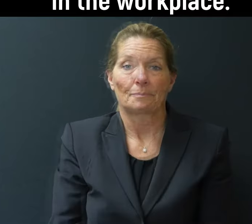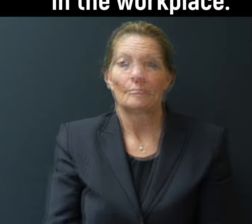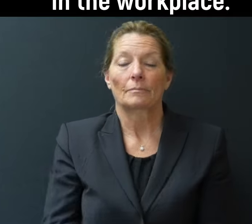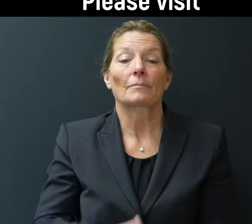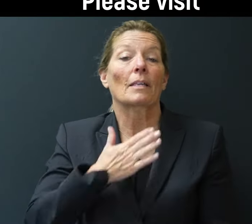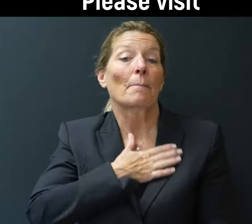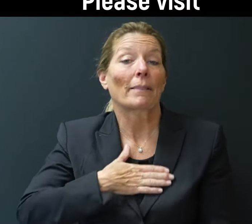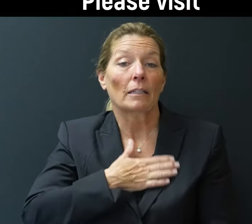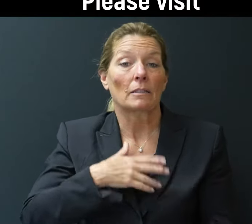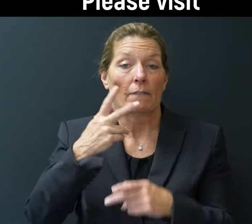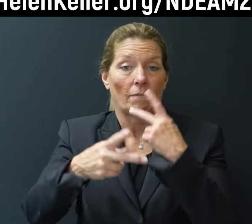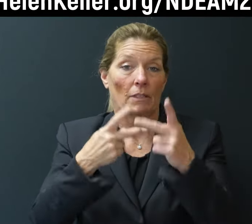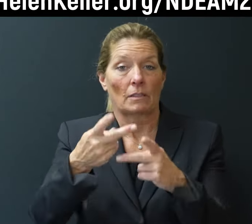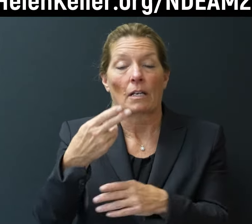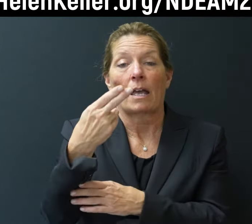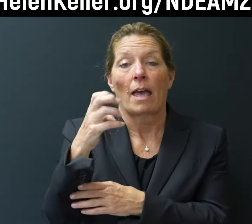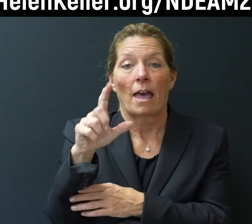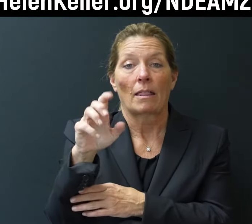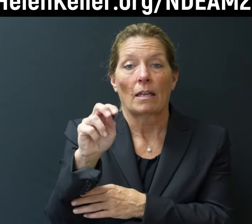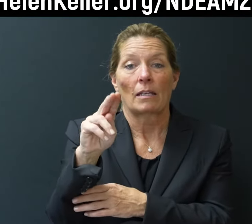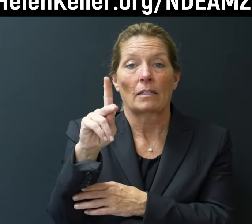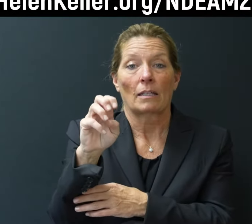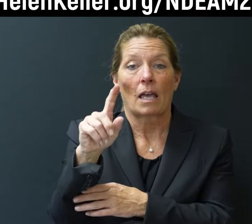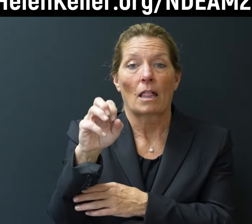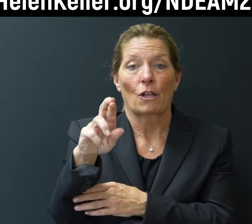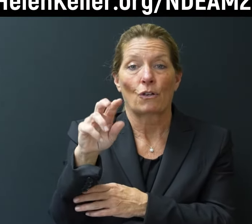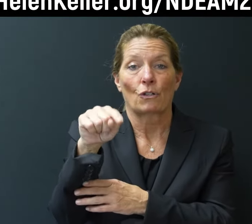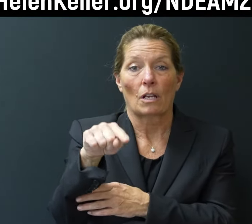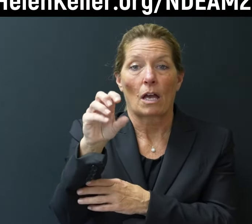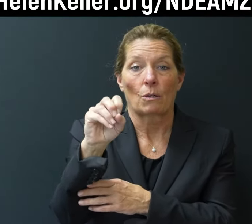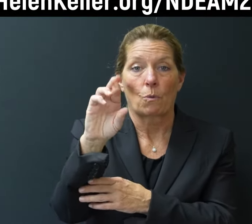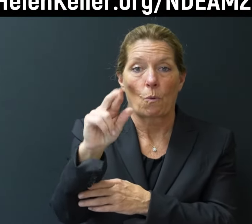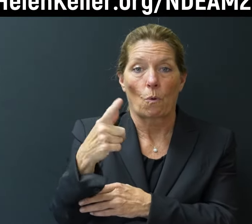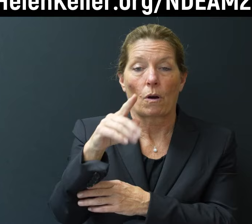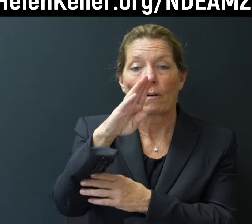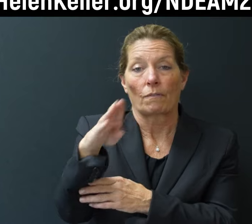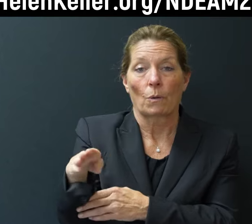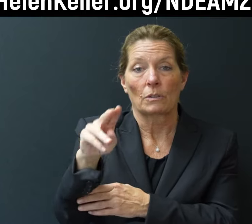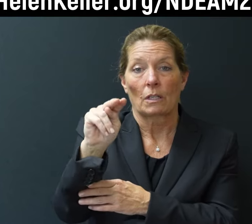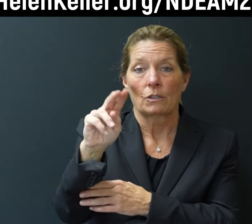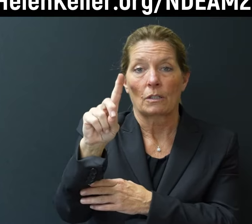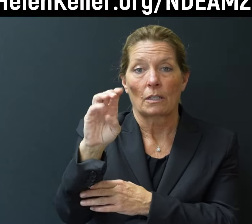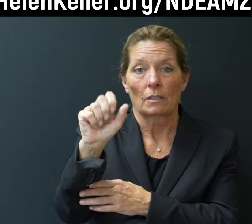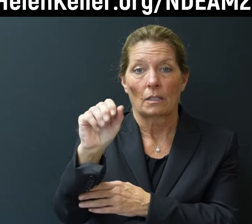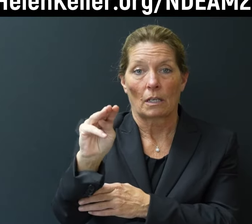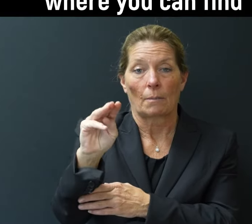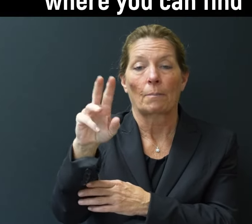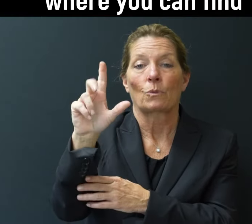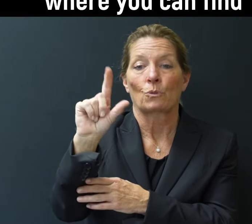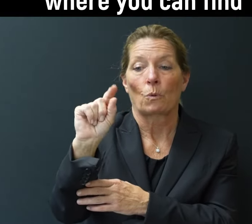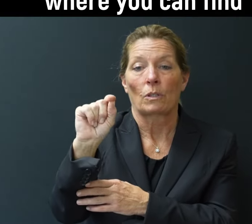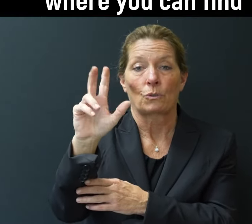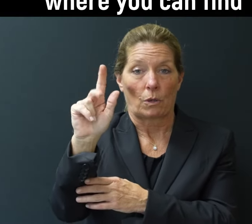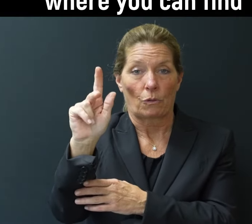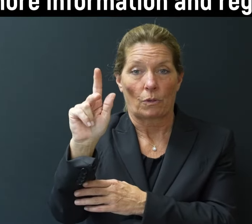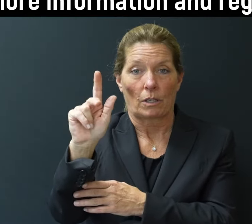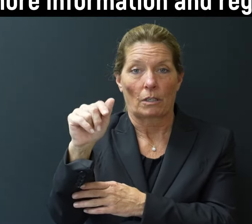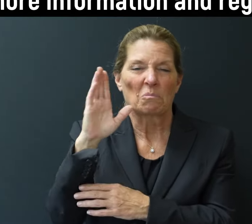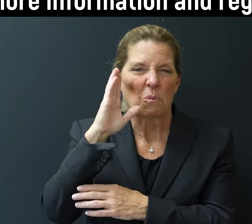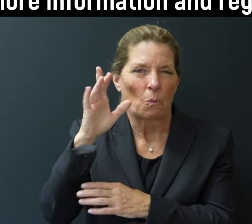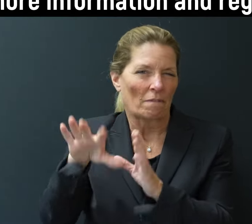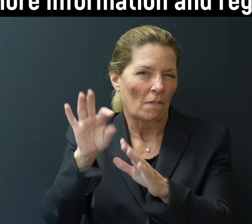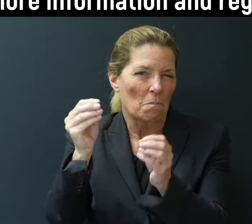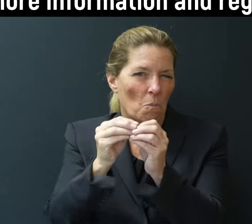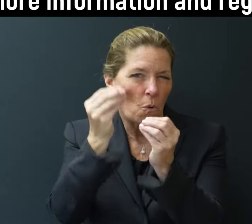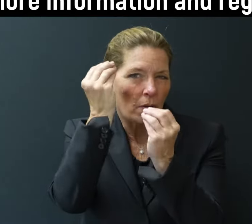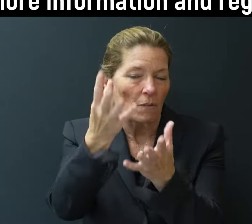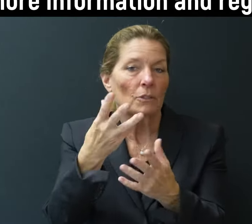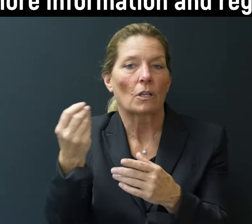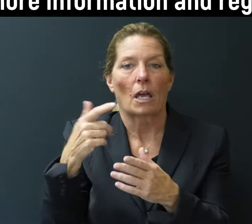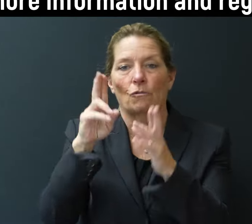Please visit HelenKeller.org/NDEAM2023 where you can find more information and register.